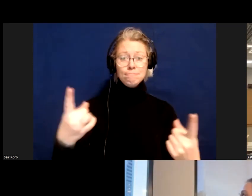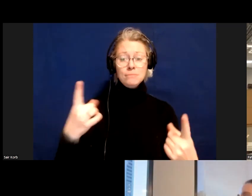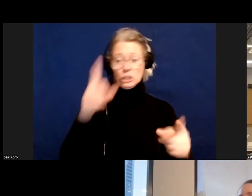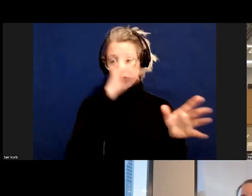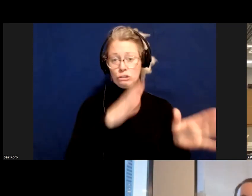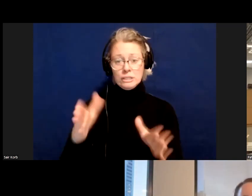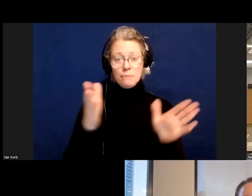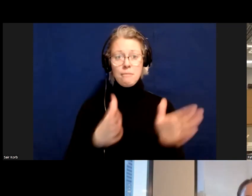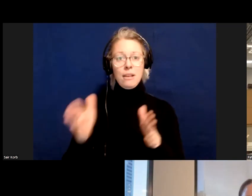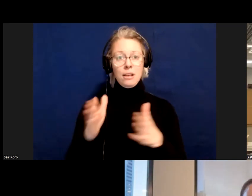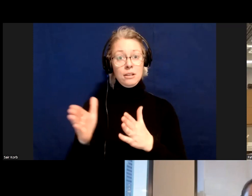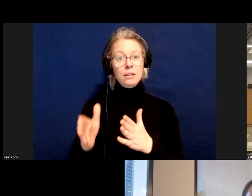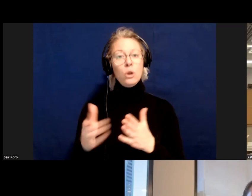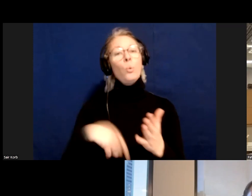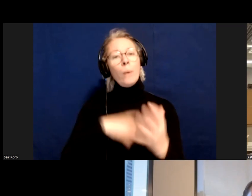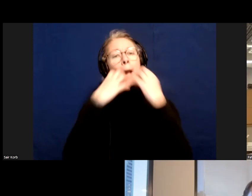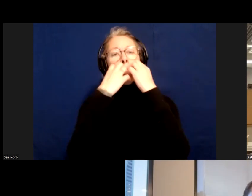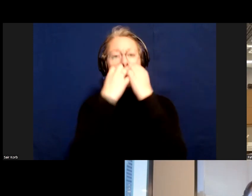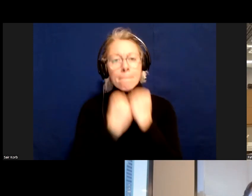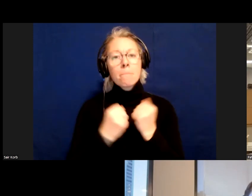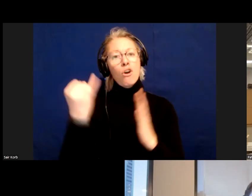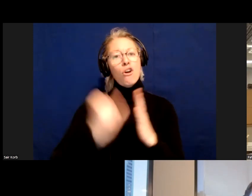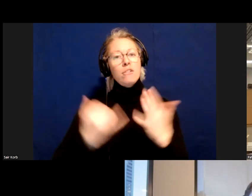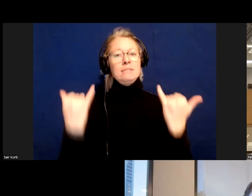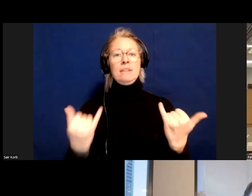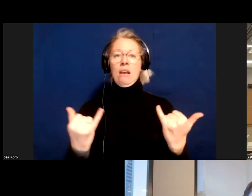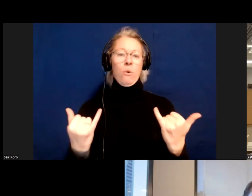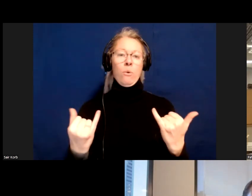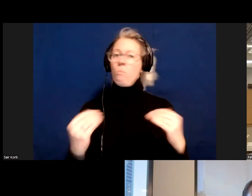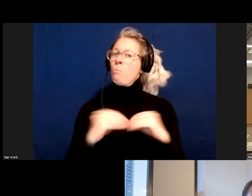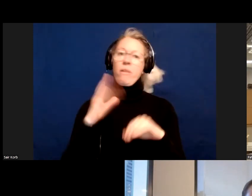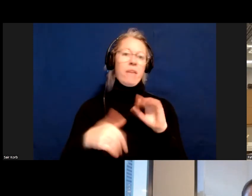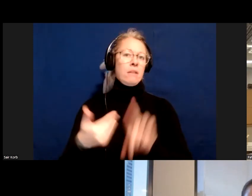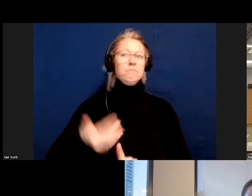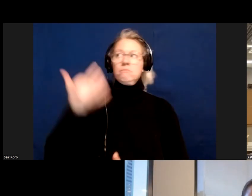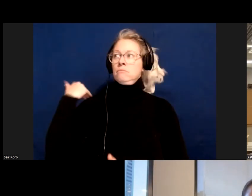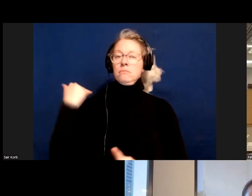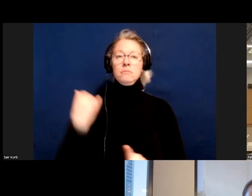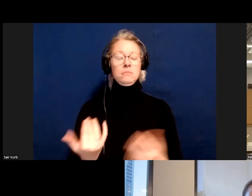need artists more than ever in a time, when the forces that be appear to be pulling us